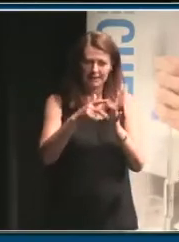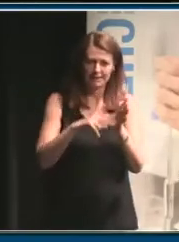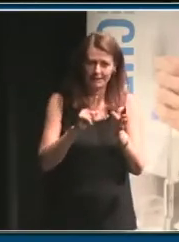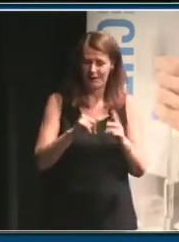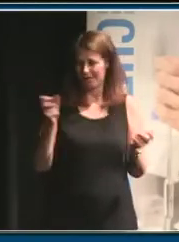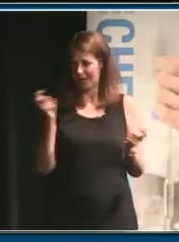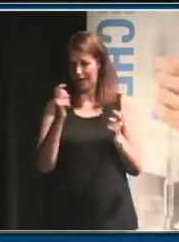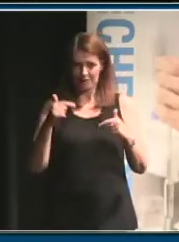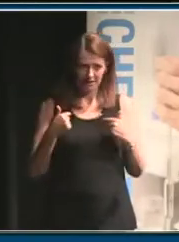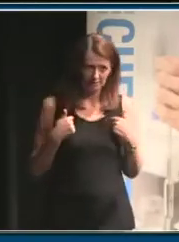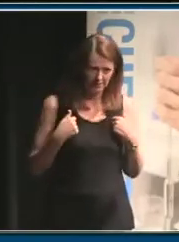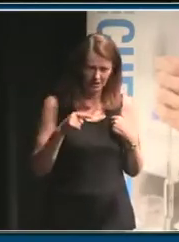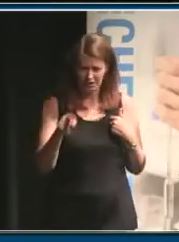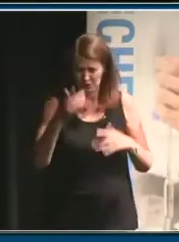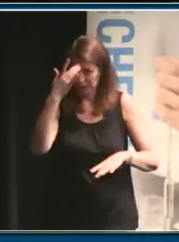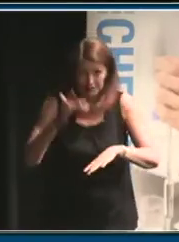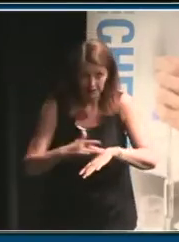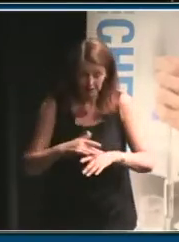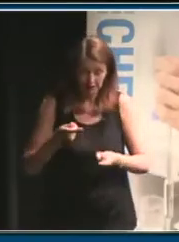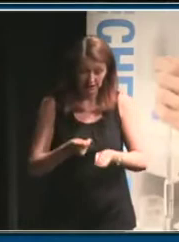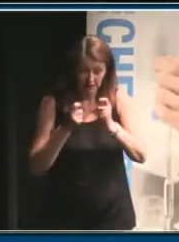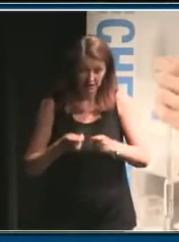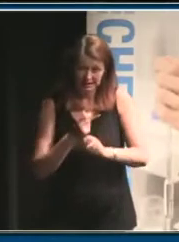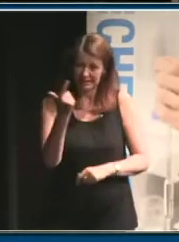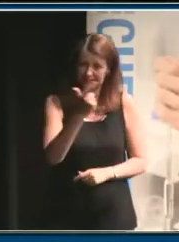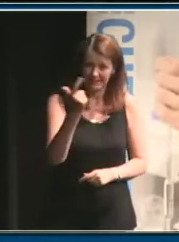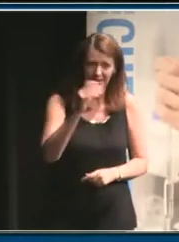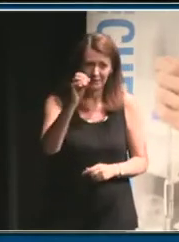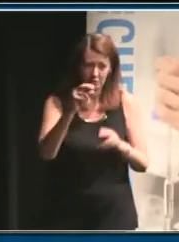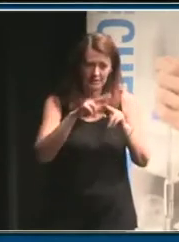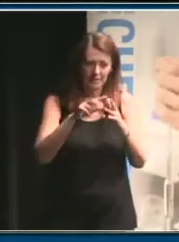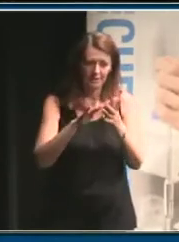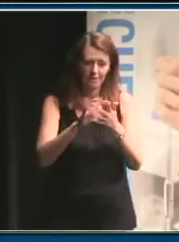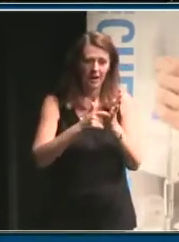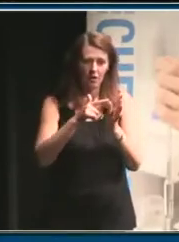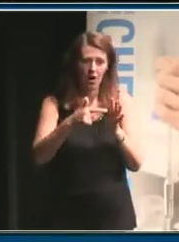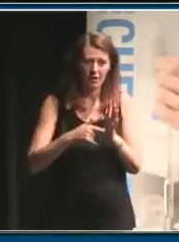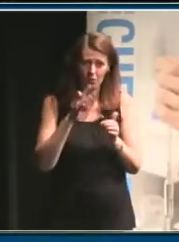at me “John, you idiot it's seventeen degrees Fahrenheit. We have never paved at this cold